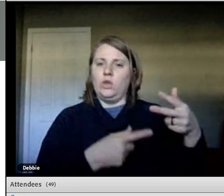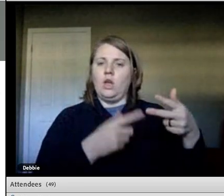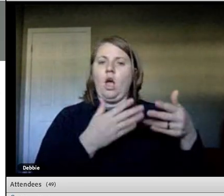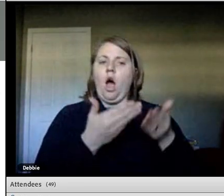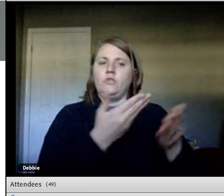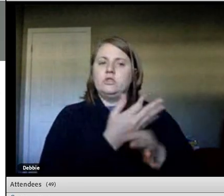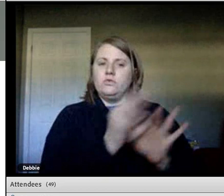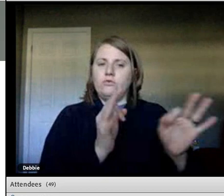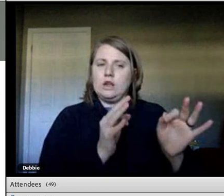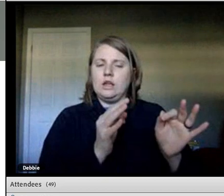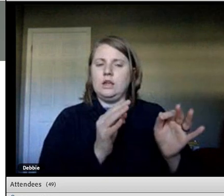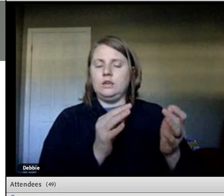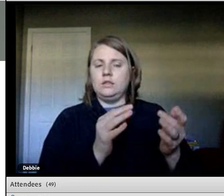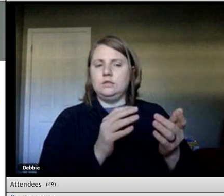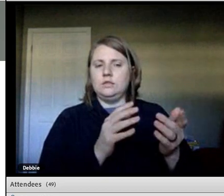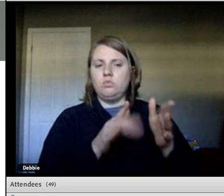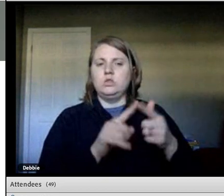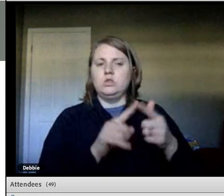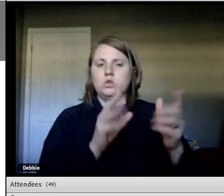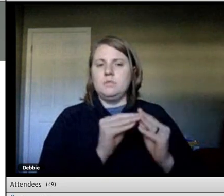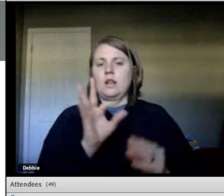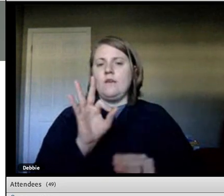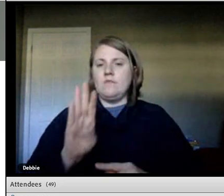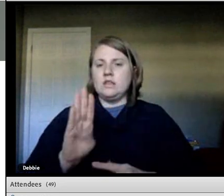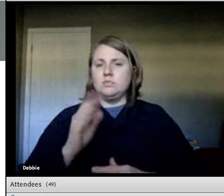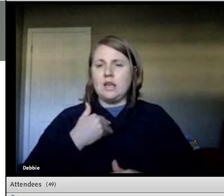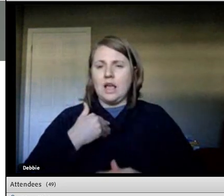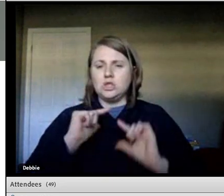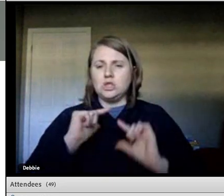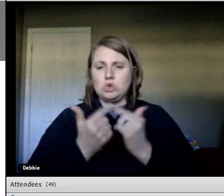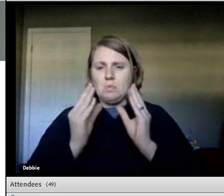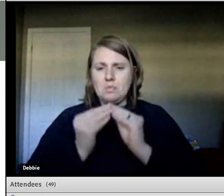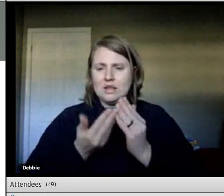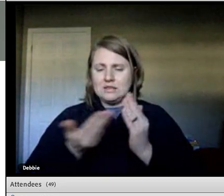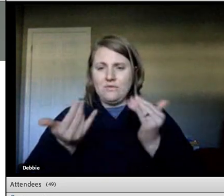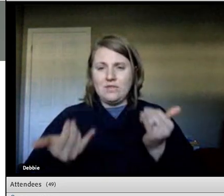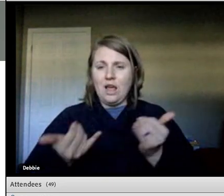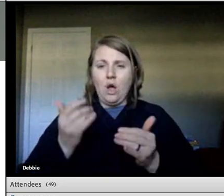Yeah, now I haven't really explored that much, but people have to have Facebook accounts to do that,